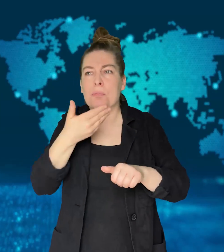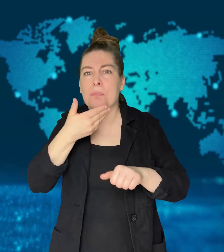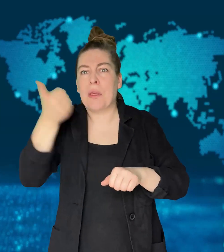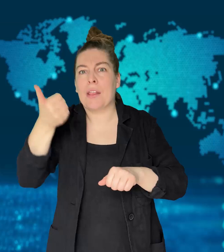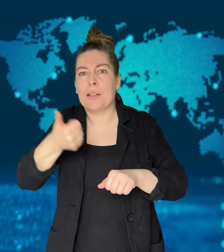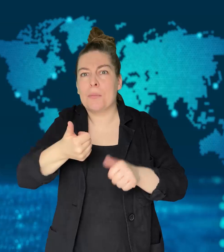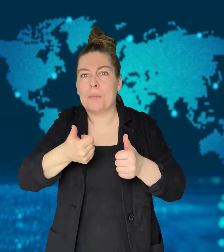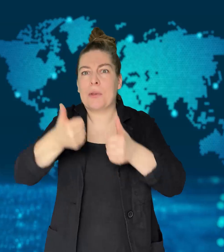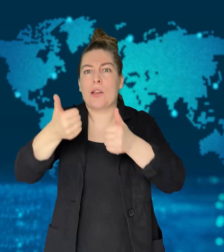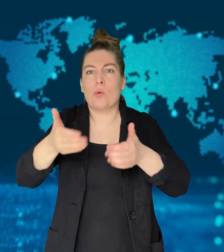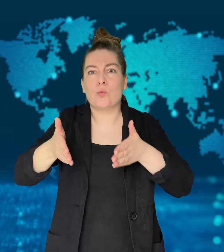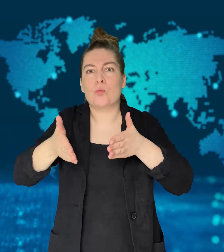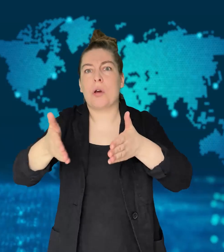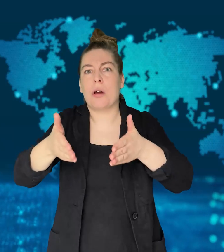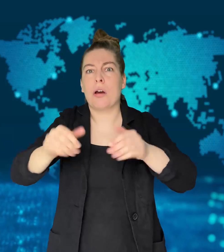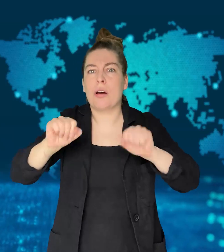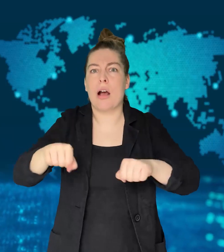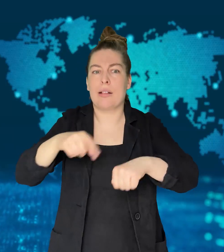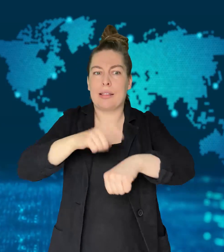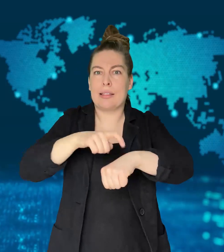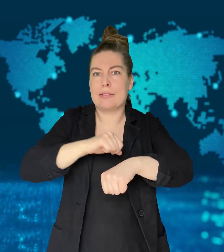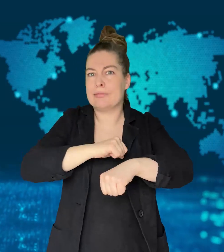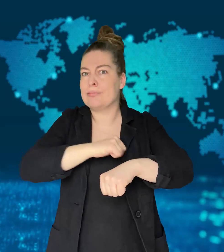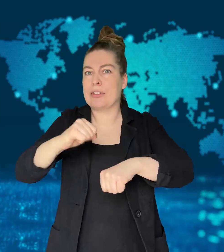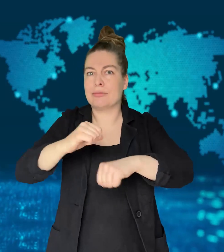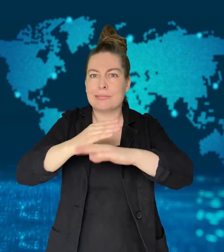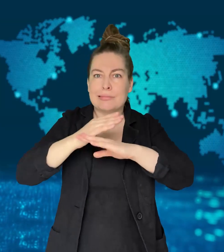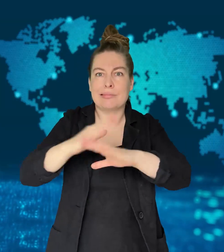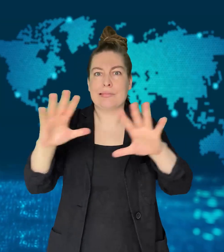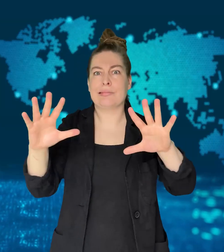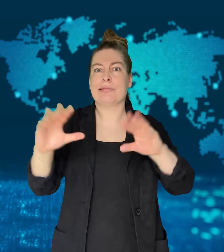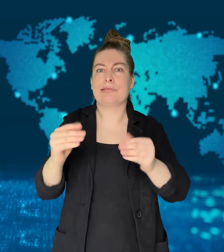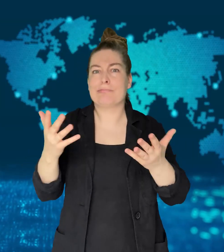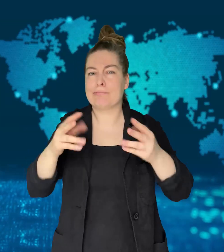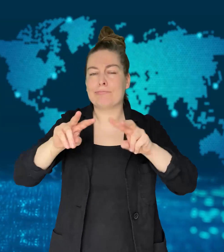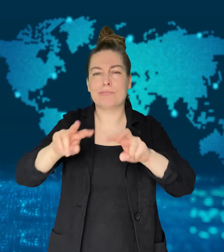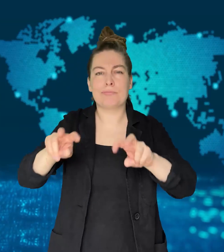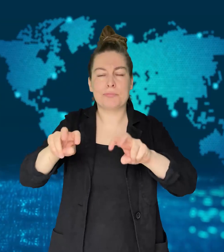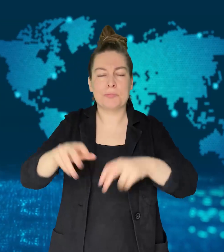better ways to respond to the fire.